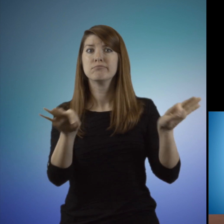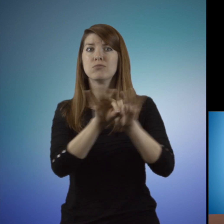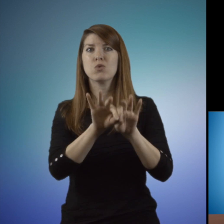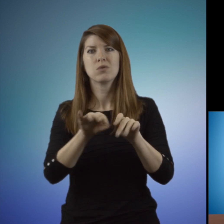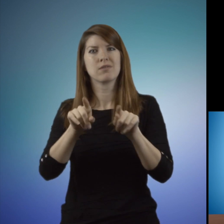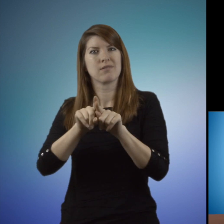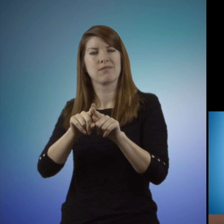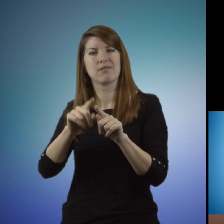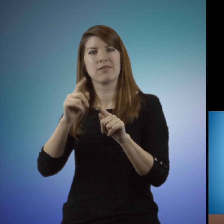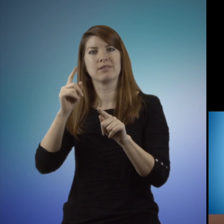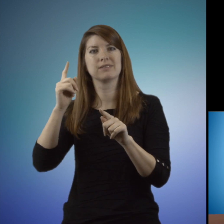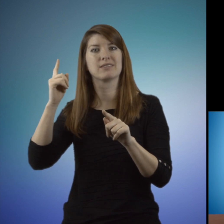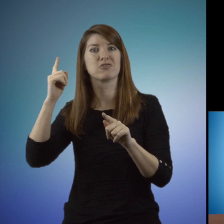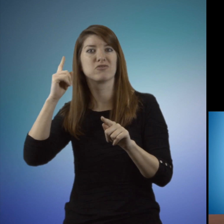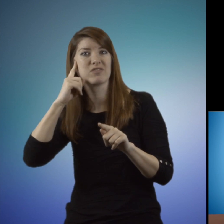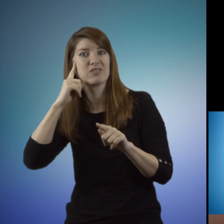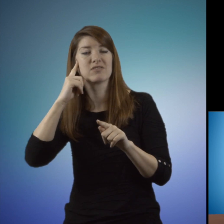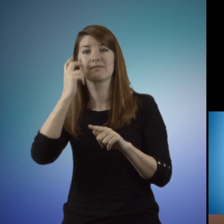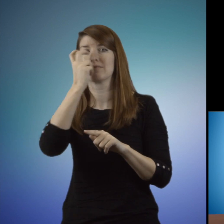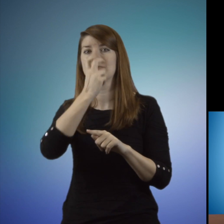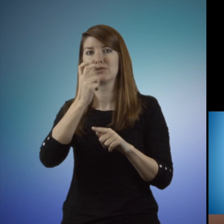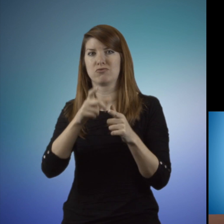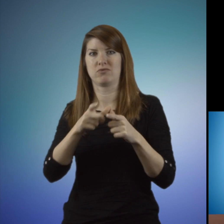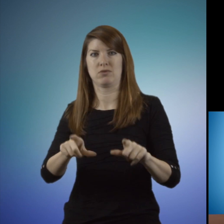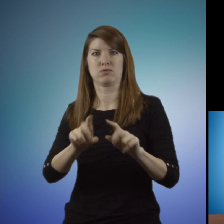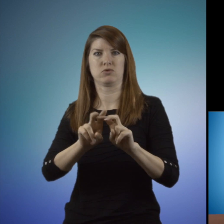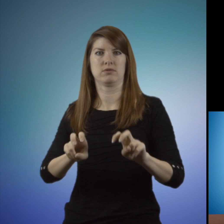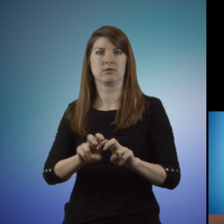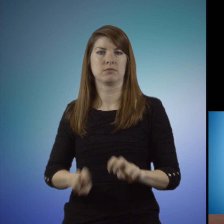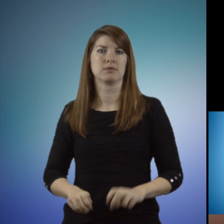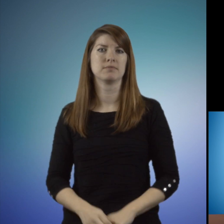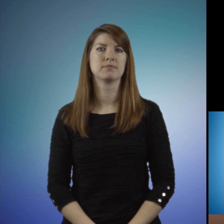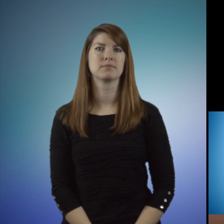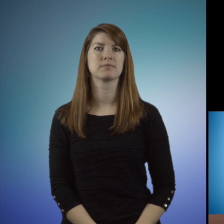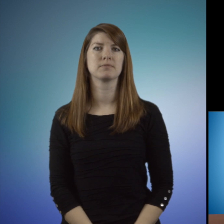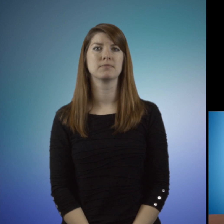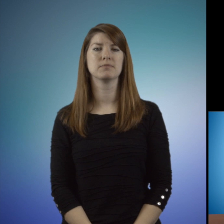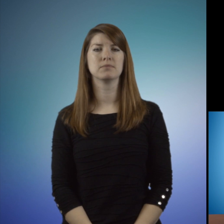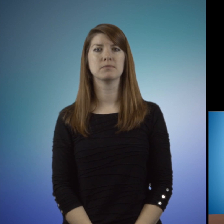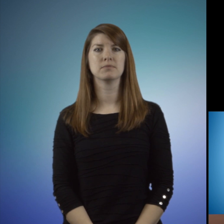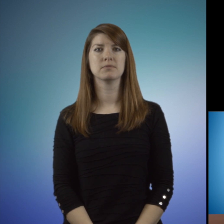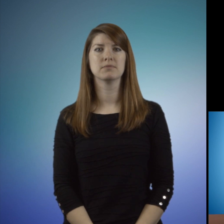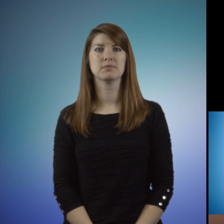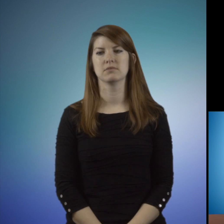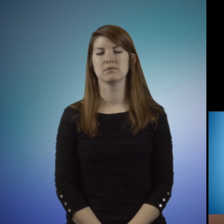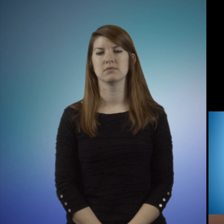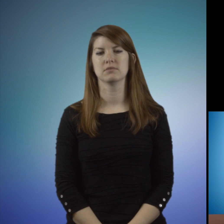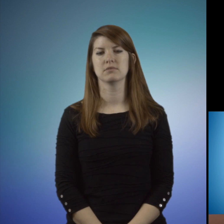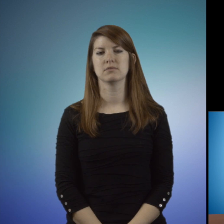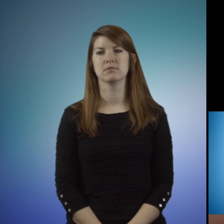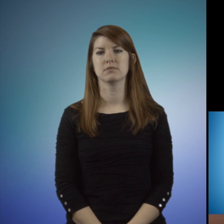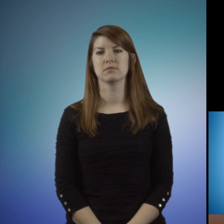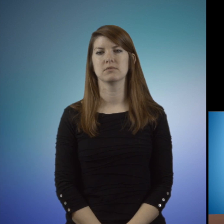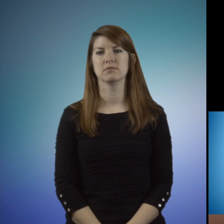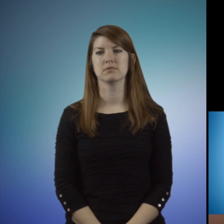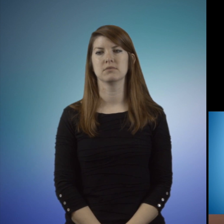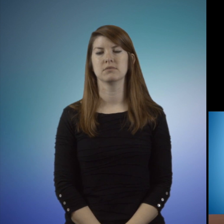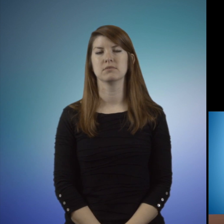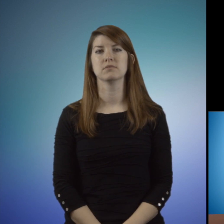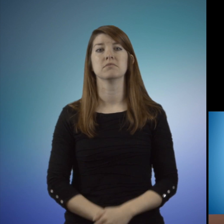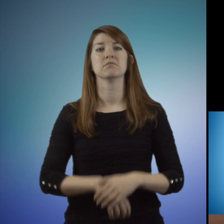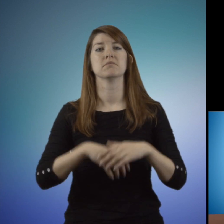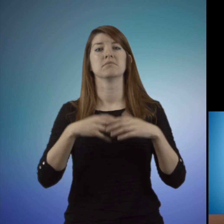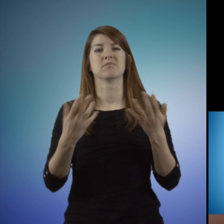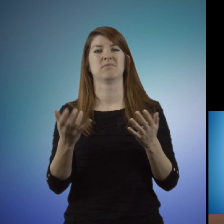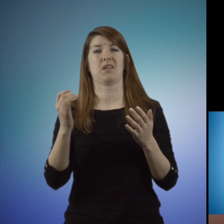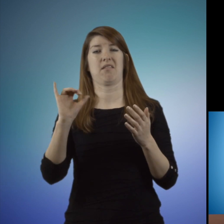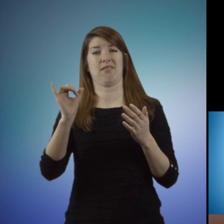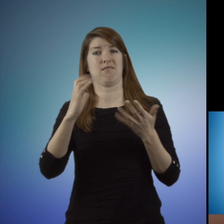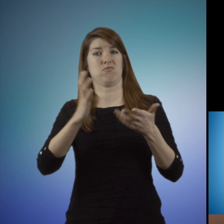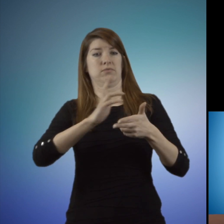So, as I said, we want to assess in all areas related to the suspected disability.